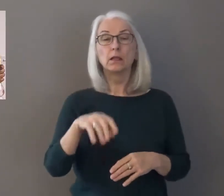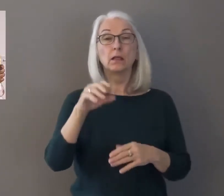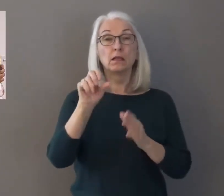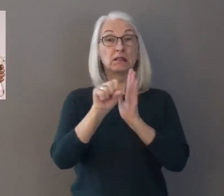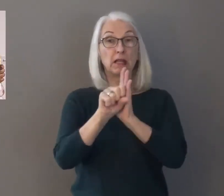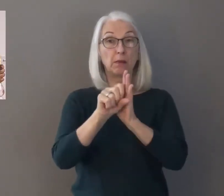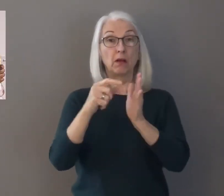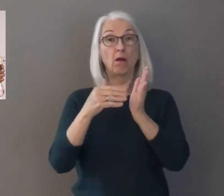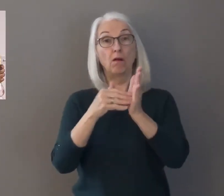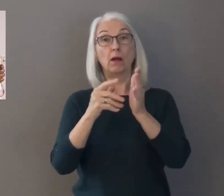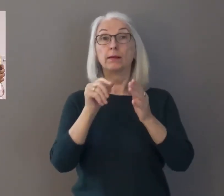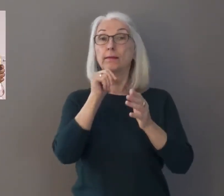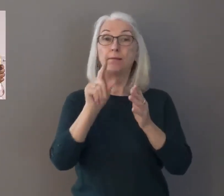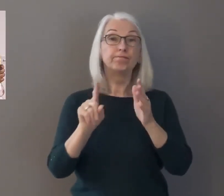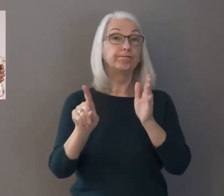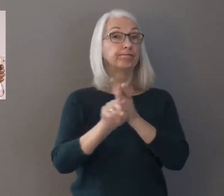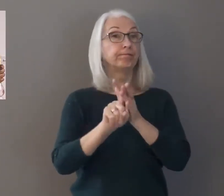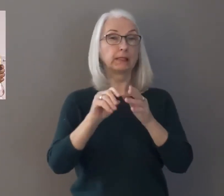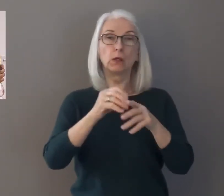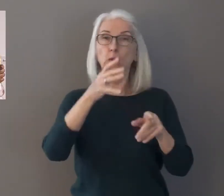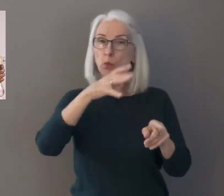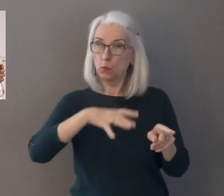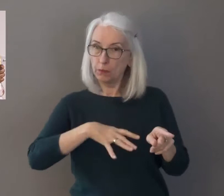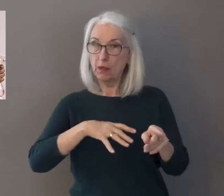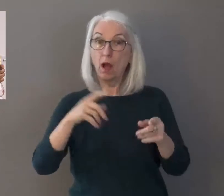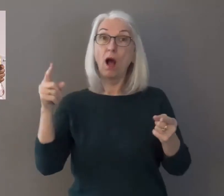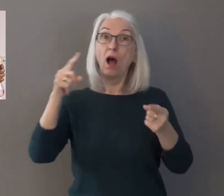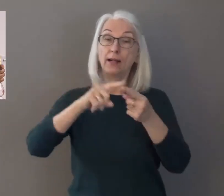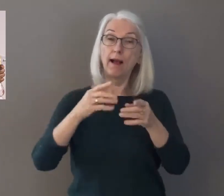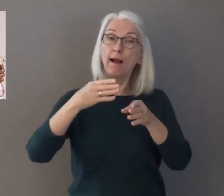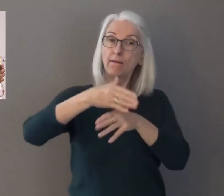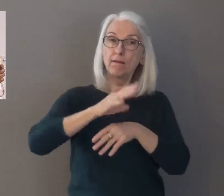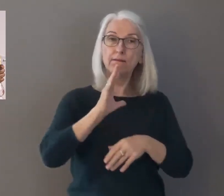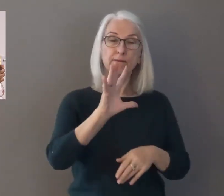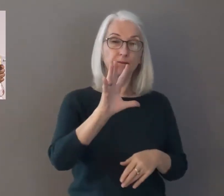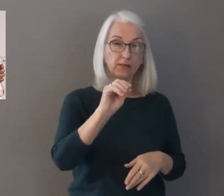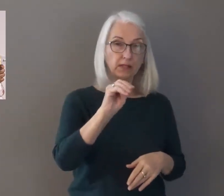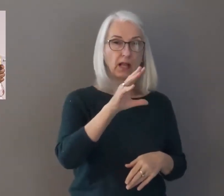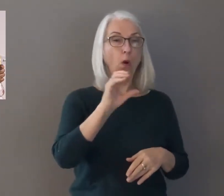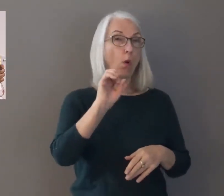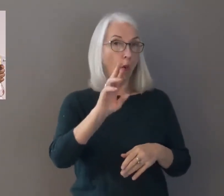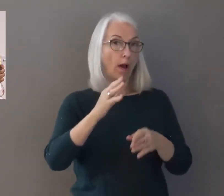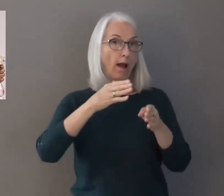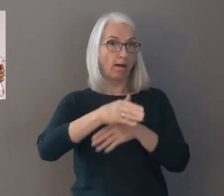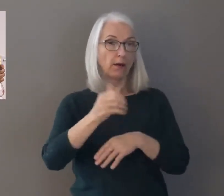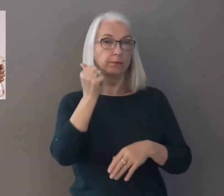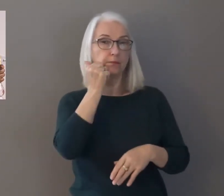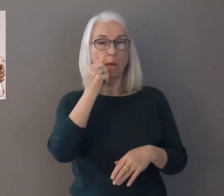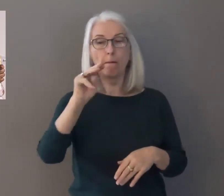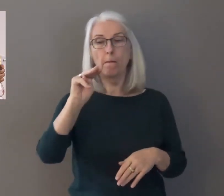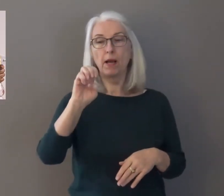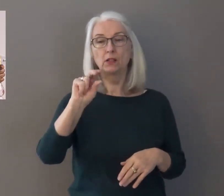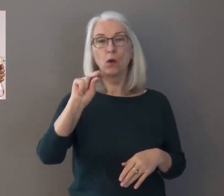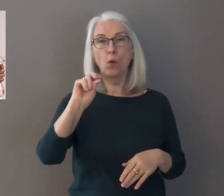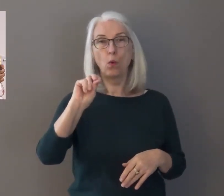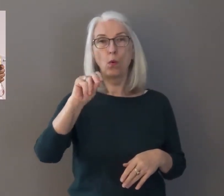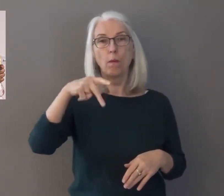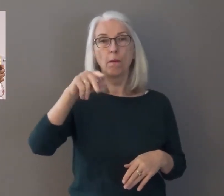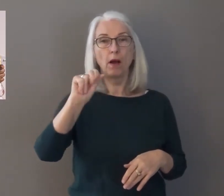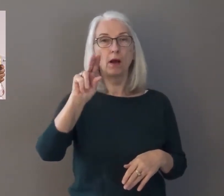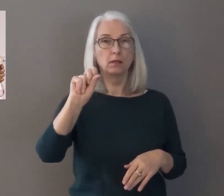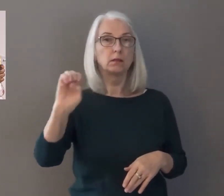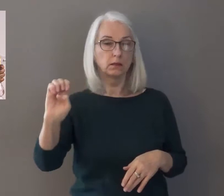Symptoms often do not appear in women until after age 50 or after menopause.